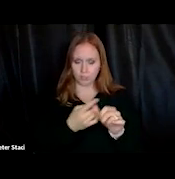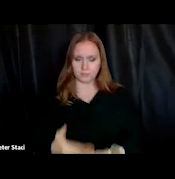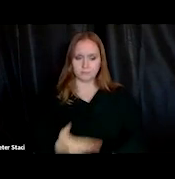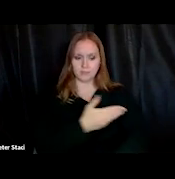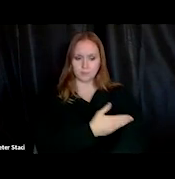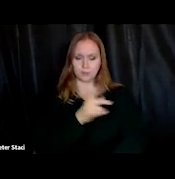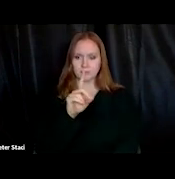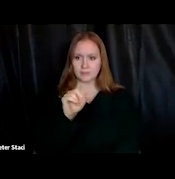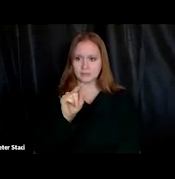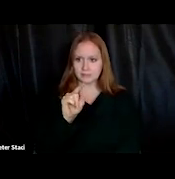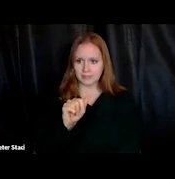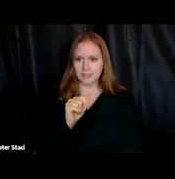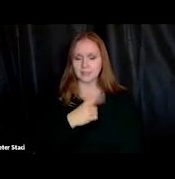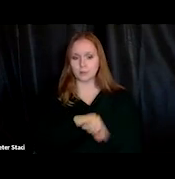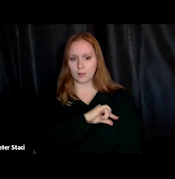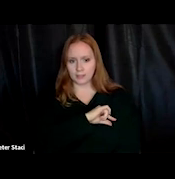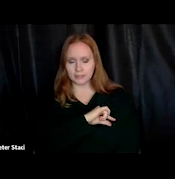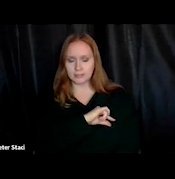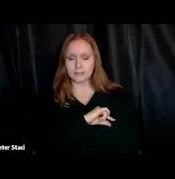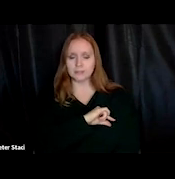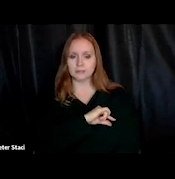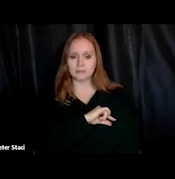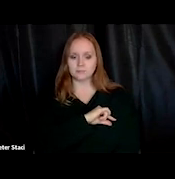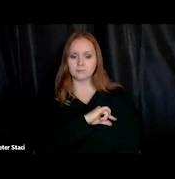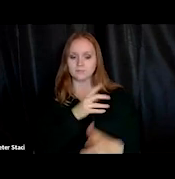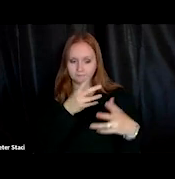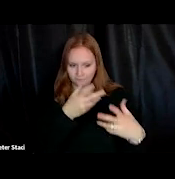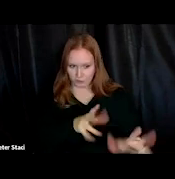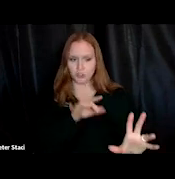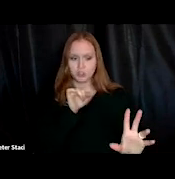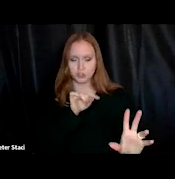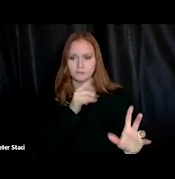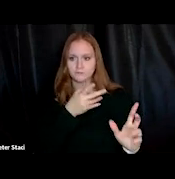to see if after improving data quality, if the project is still struggling